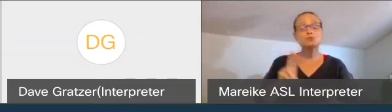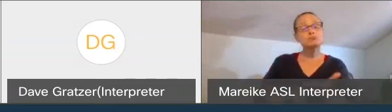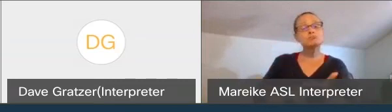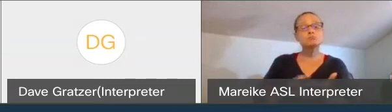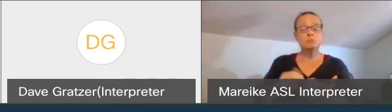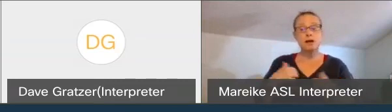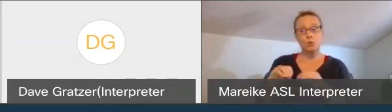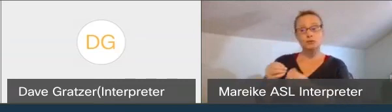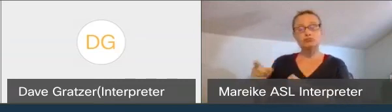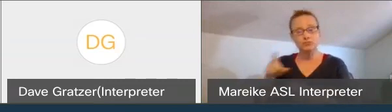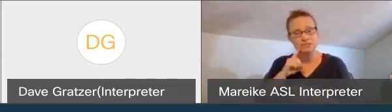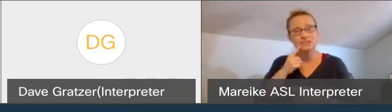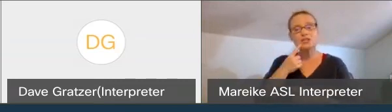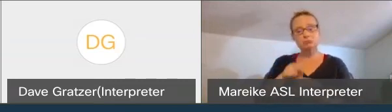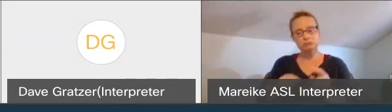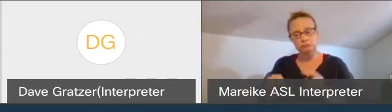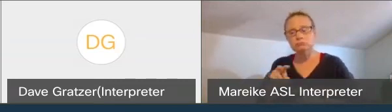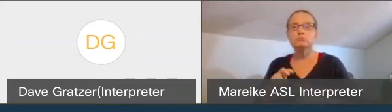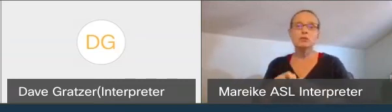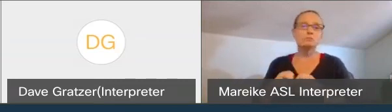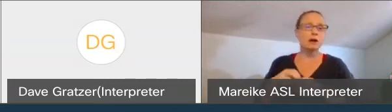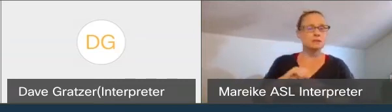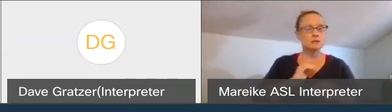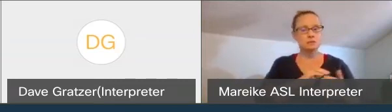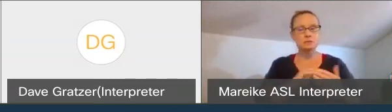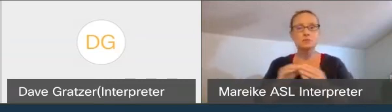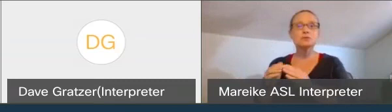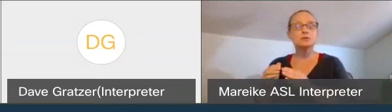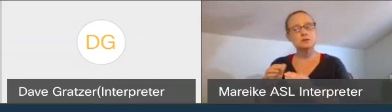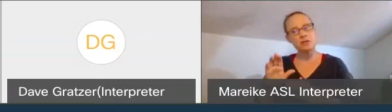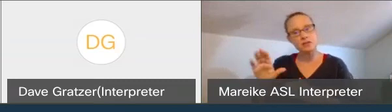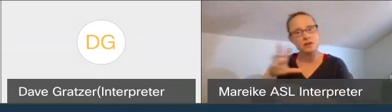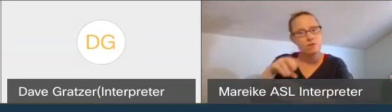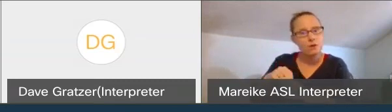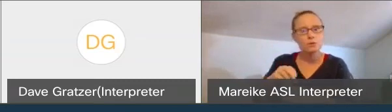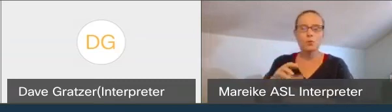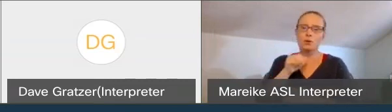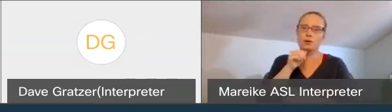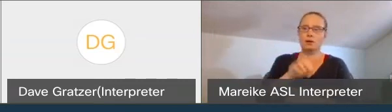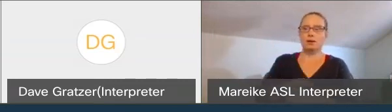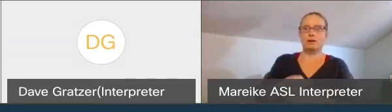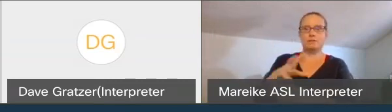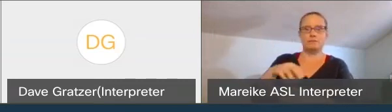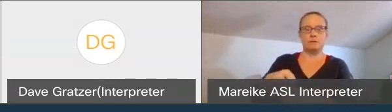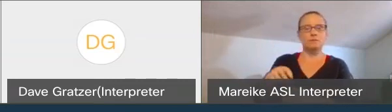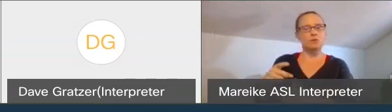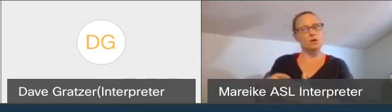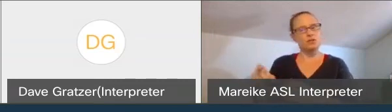take a serious look at the problems facing our community by their involvement or lack of involvement and what they can truly provide.